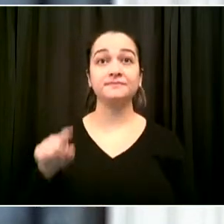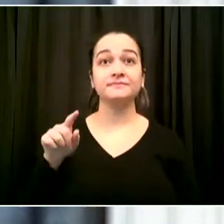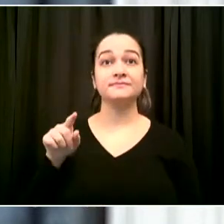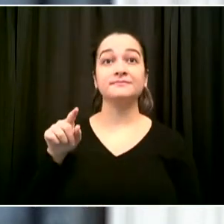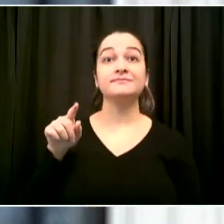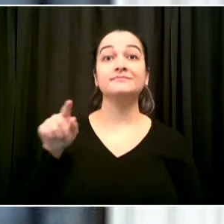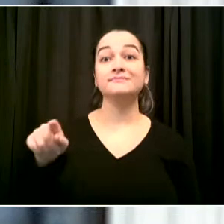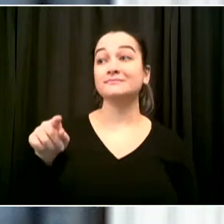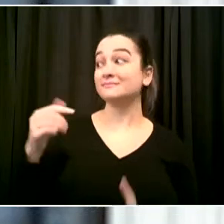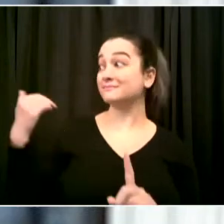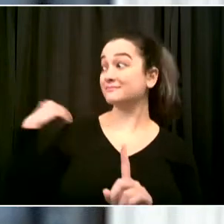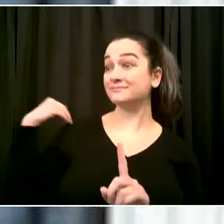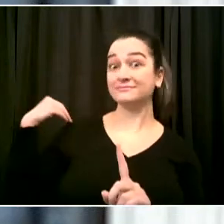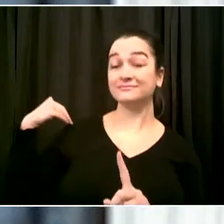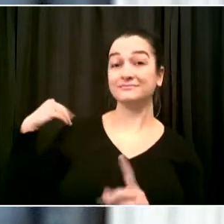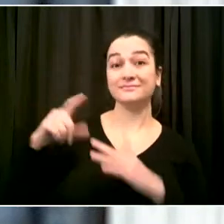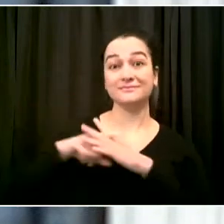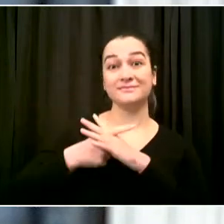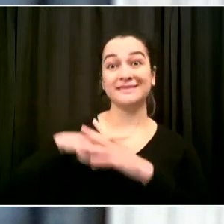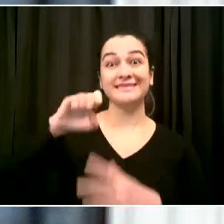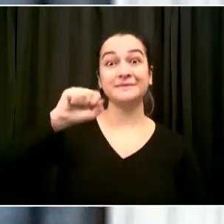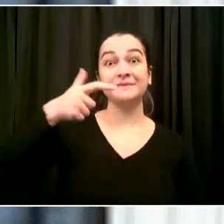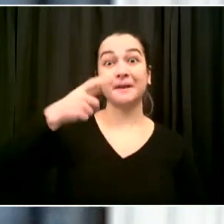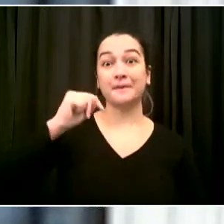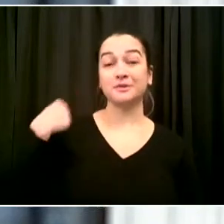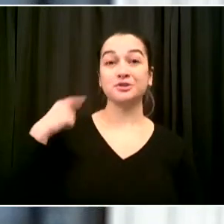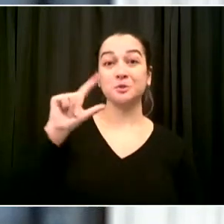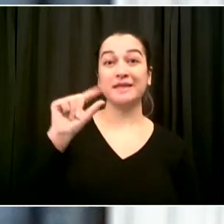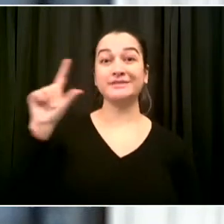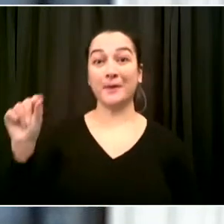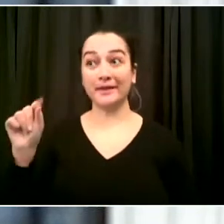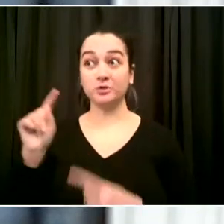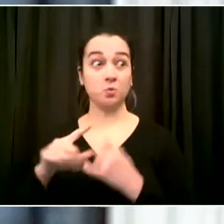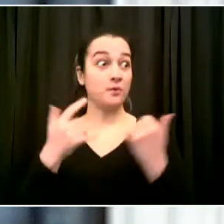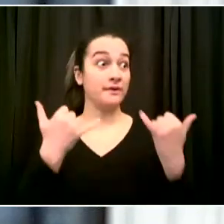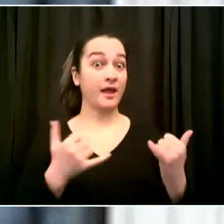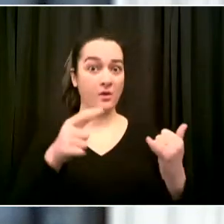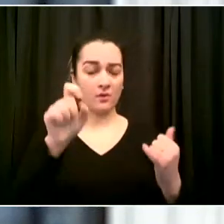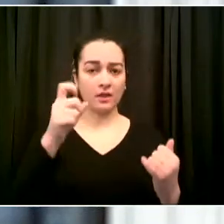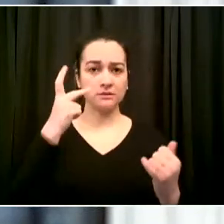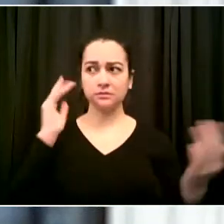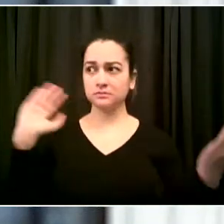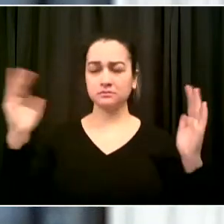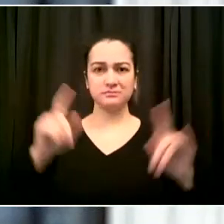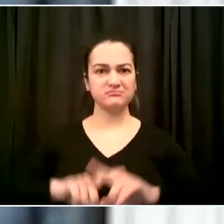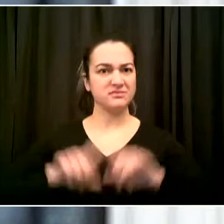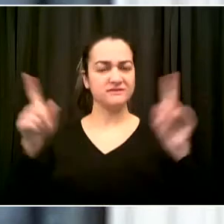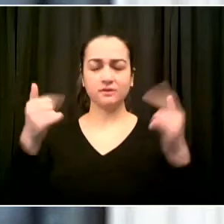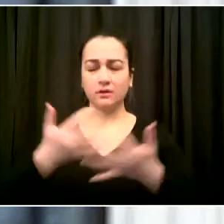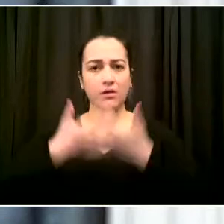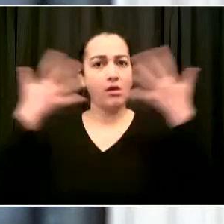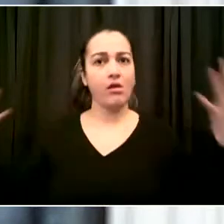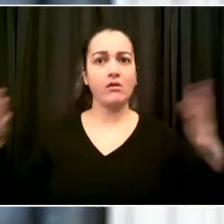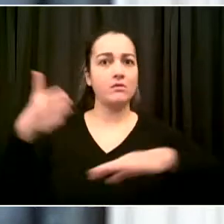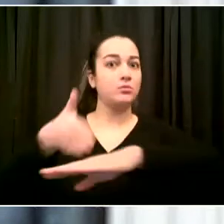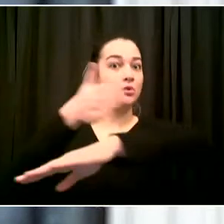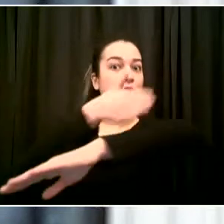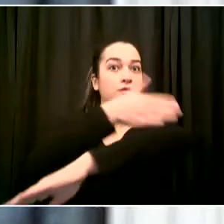HTE E FALL AND WE HAVE REOPENED DISTRICT 75 SCHOOLS, ELEMENTARY SCHOOLS, LEAVING